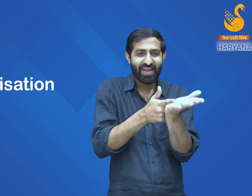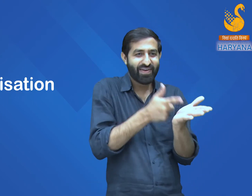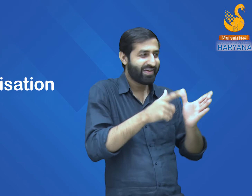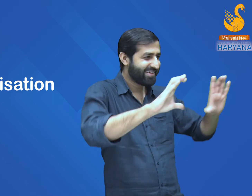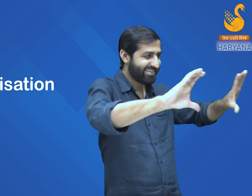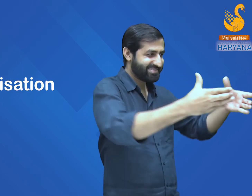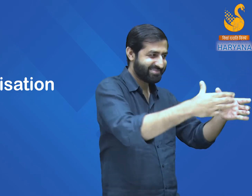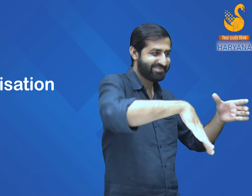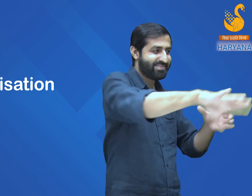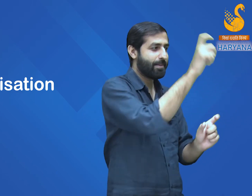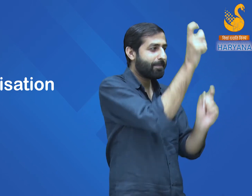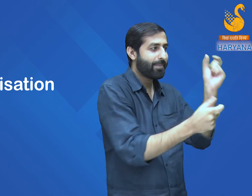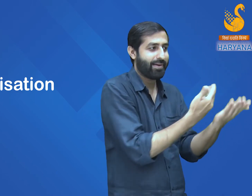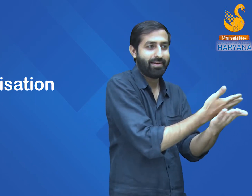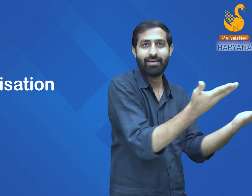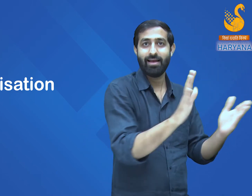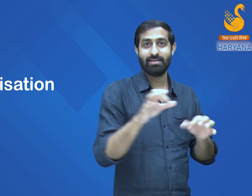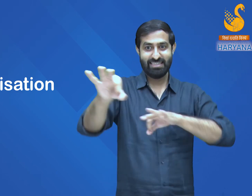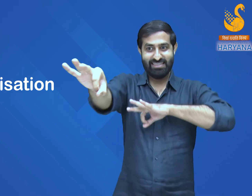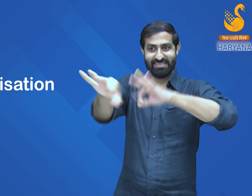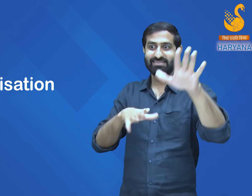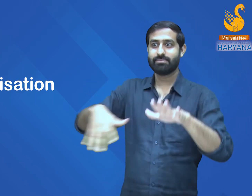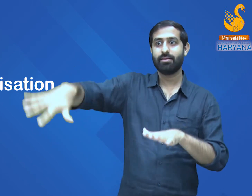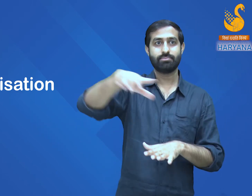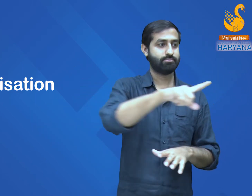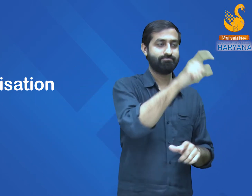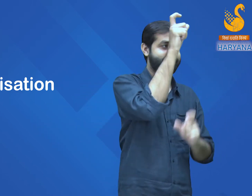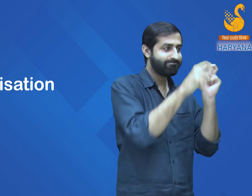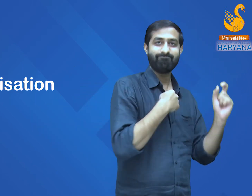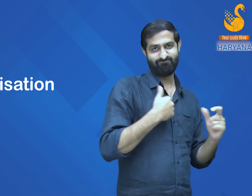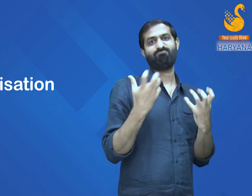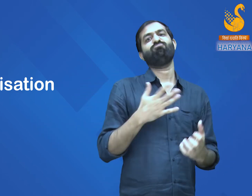Urbanisation movement of people from rural areas